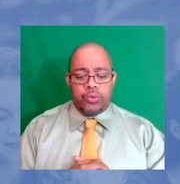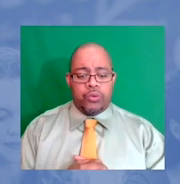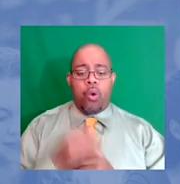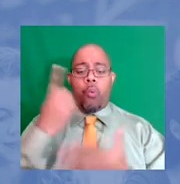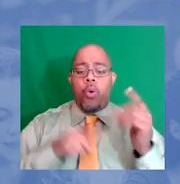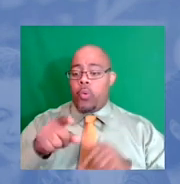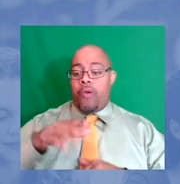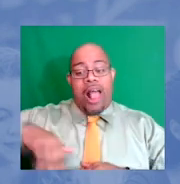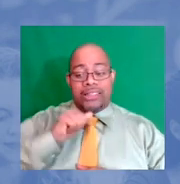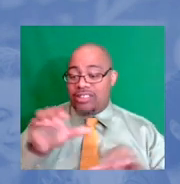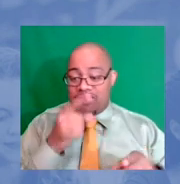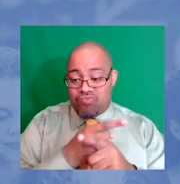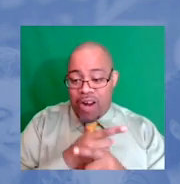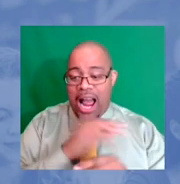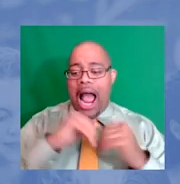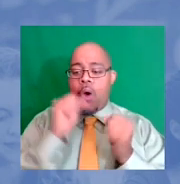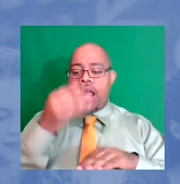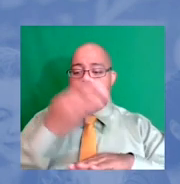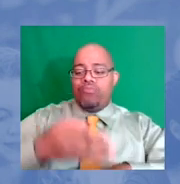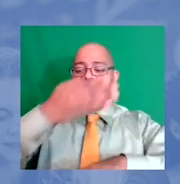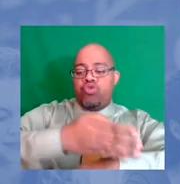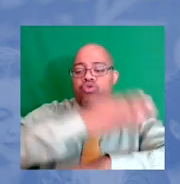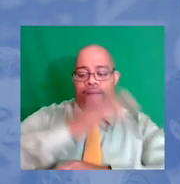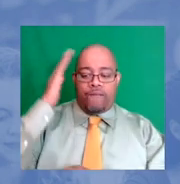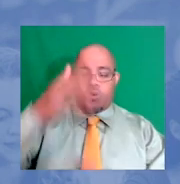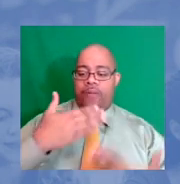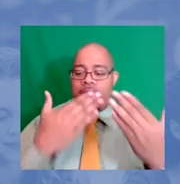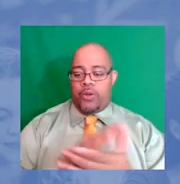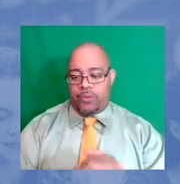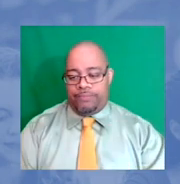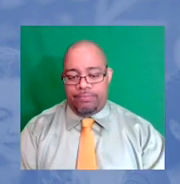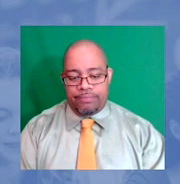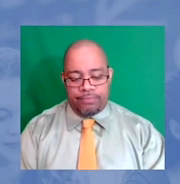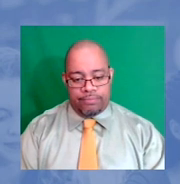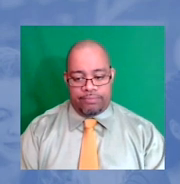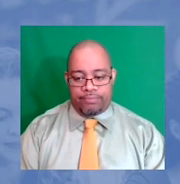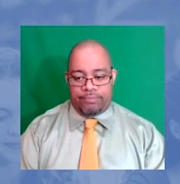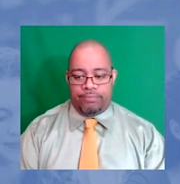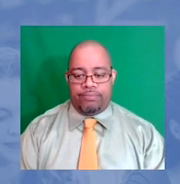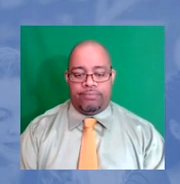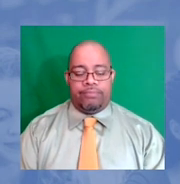AND HOW YOU CAN IMPROVE FOR THE FUTURE. THANK YOU.